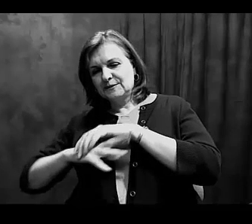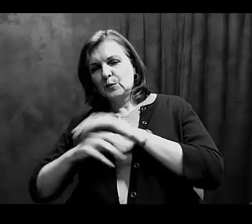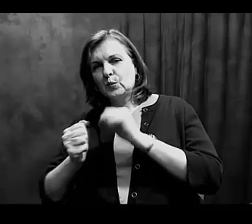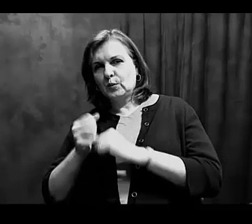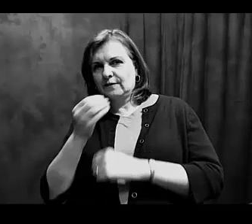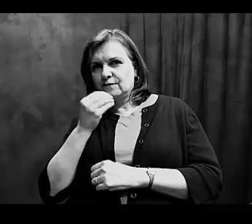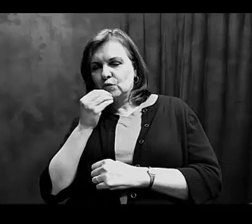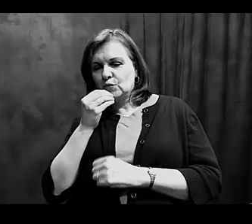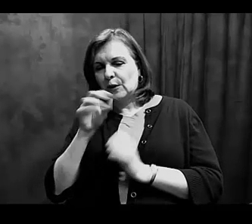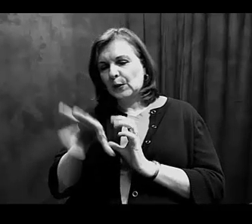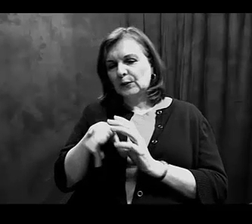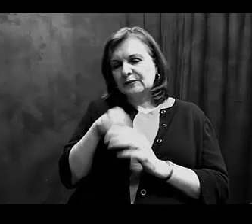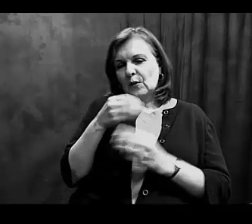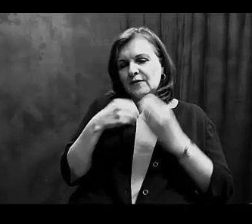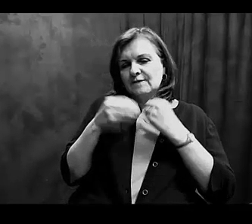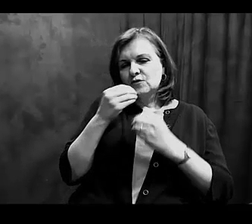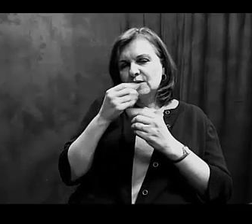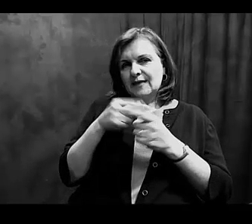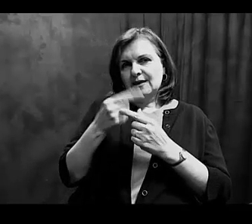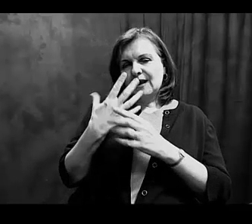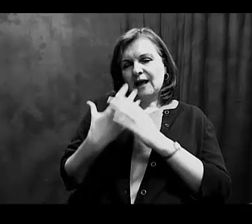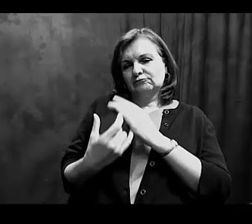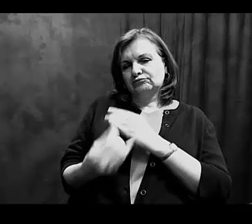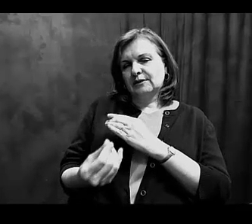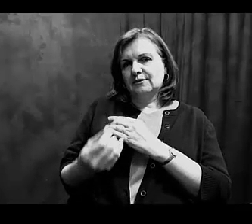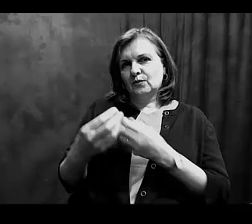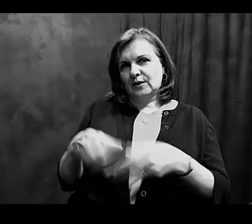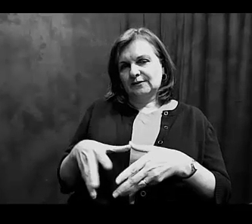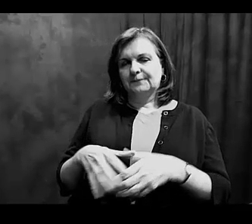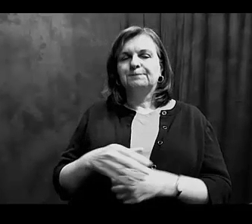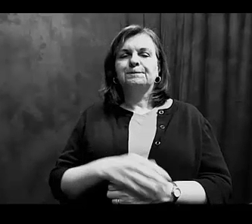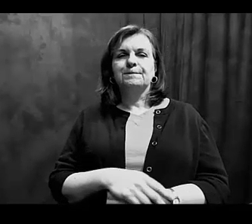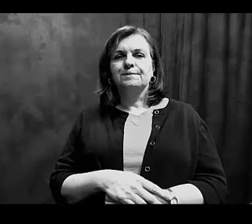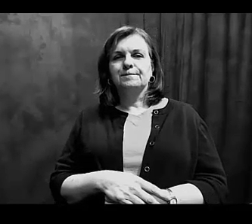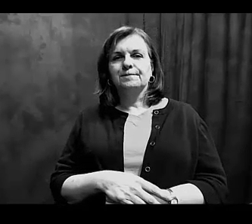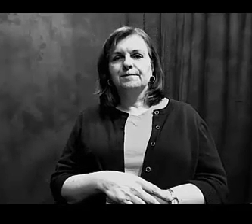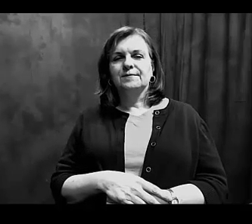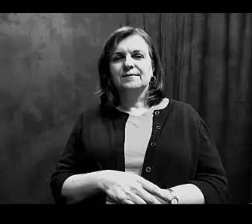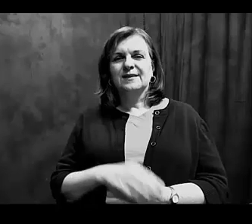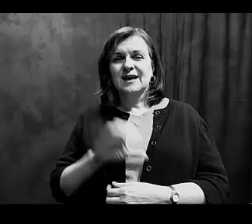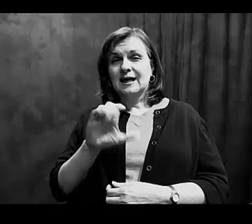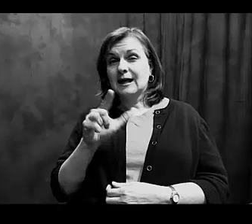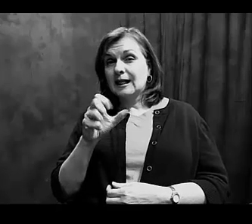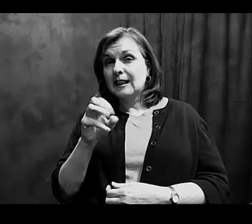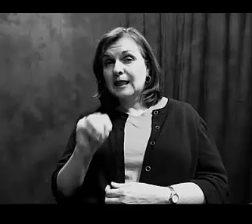it is getting absorbed and processed -- now there are a whole lot of organs going on here!